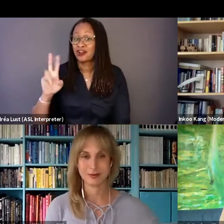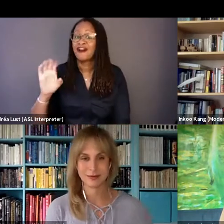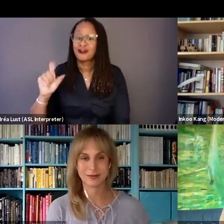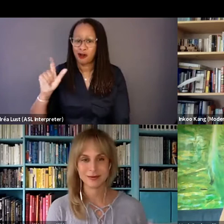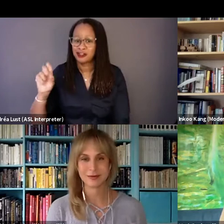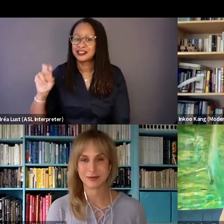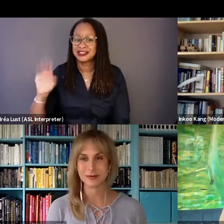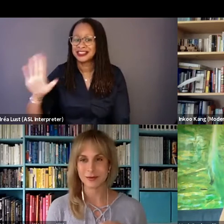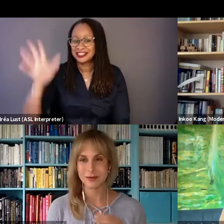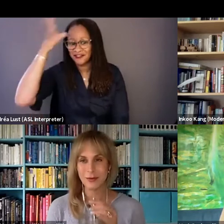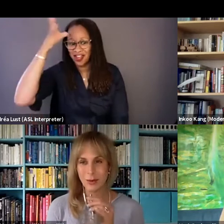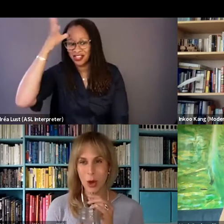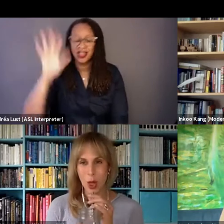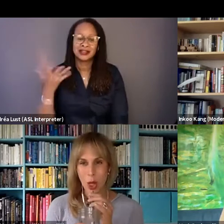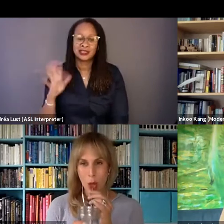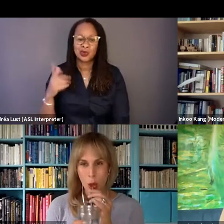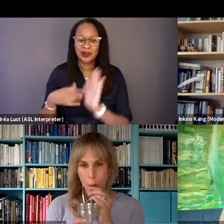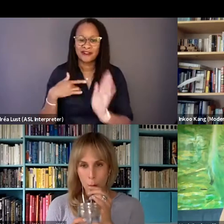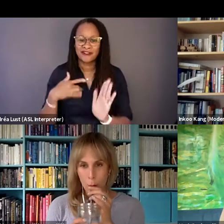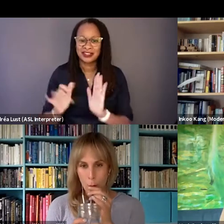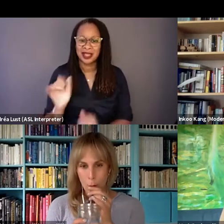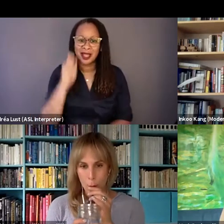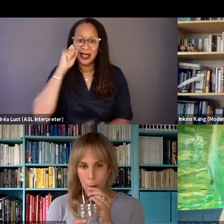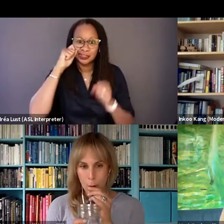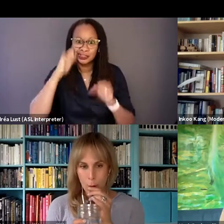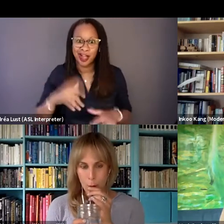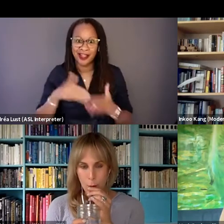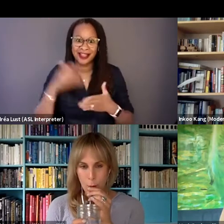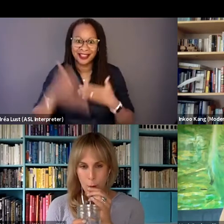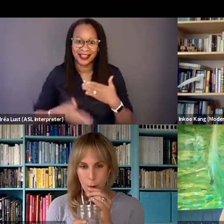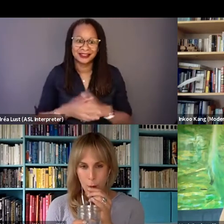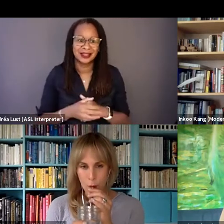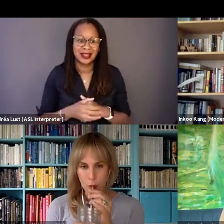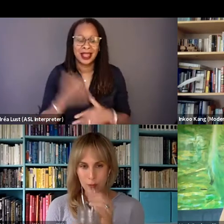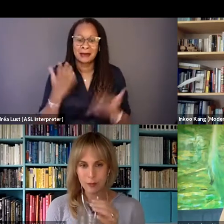it almost sort of feels like this shock at the end. And maybe even sort of like an outing.